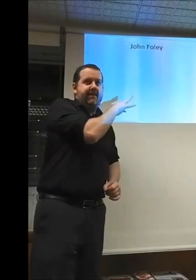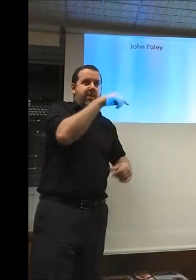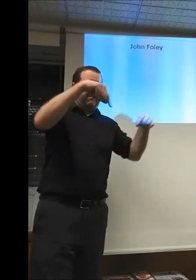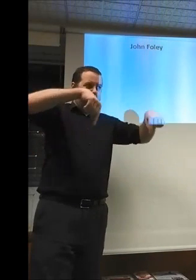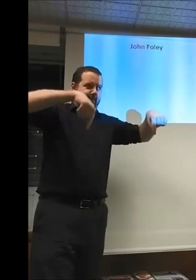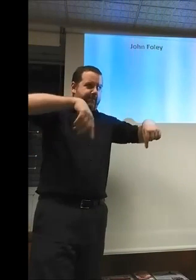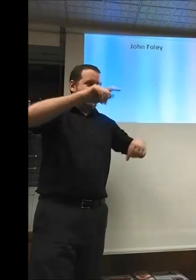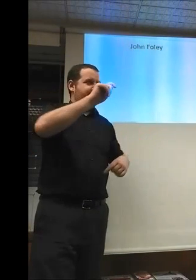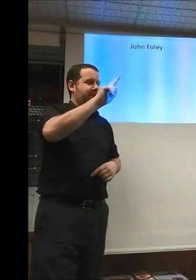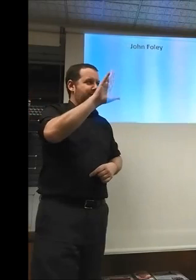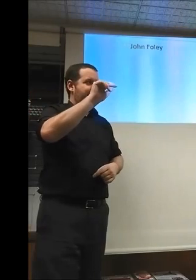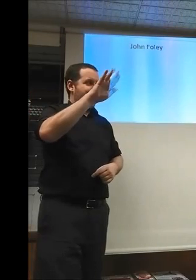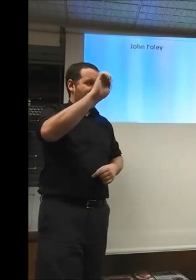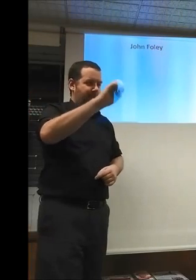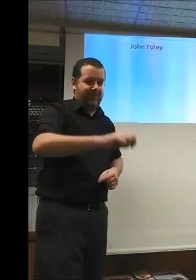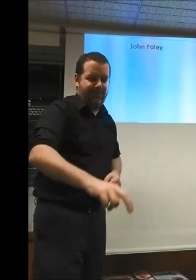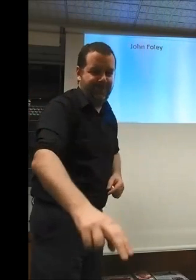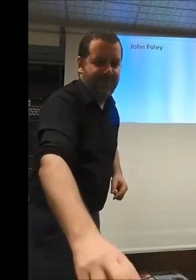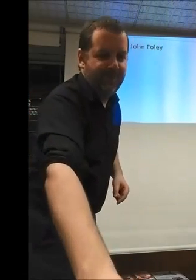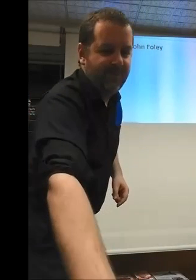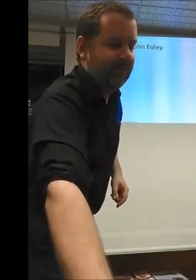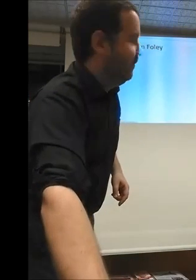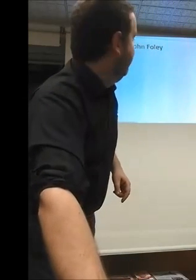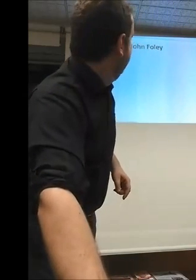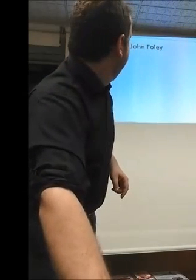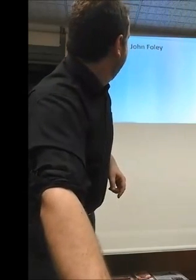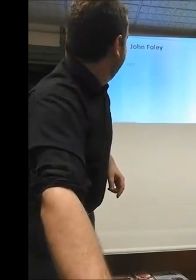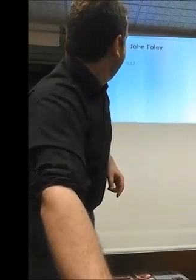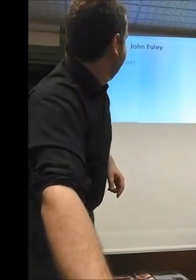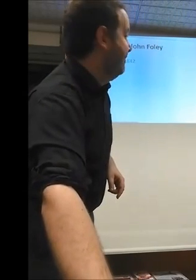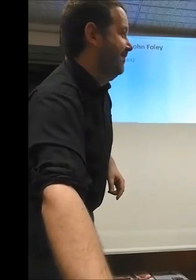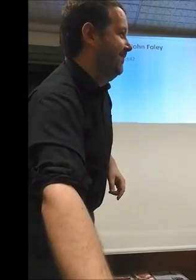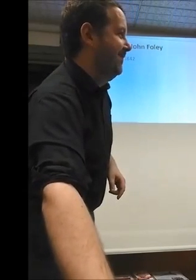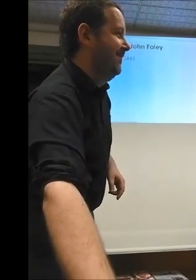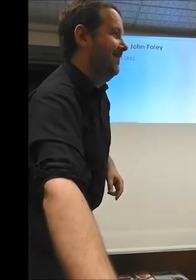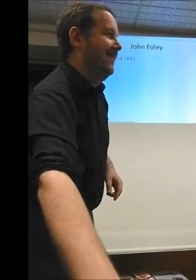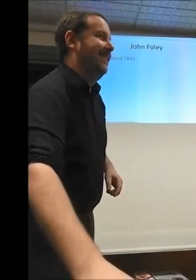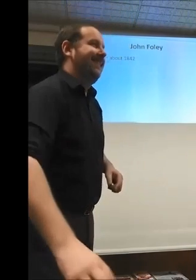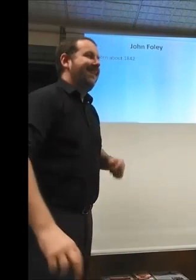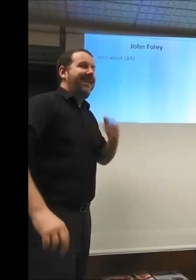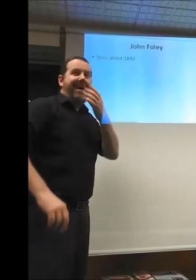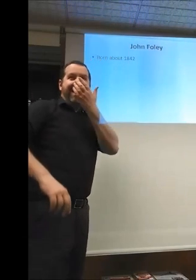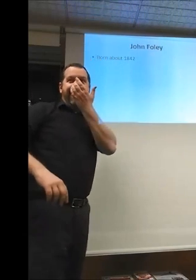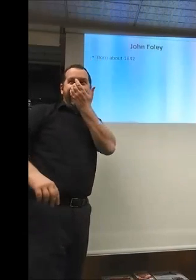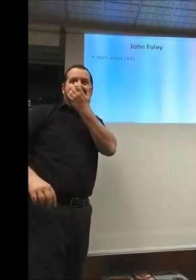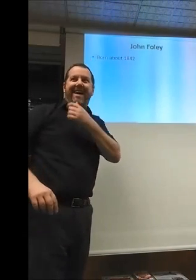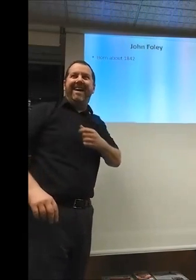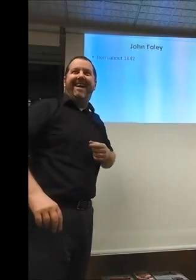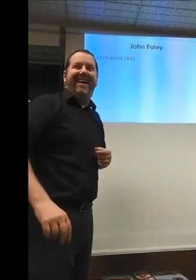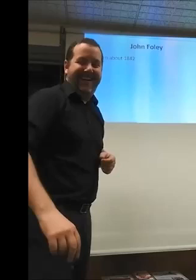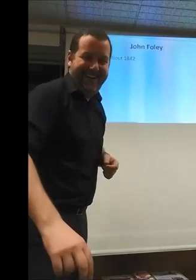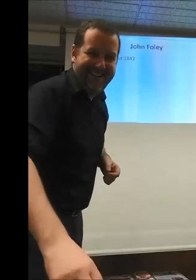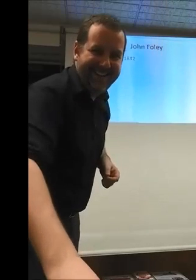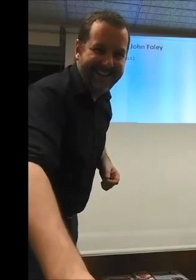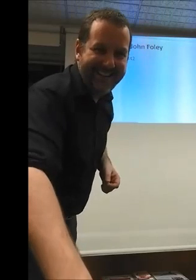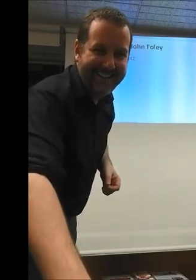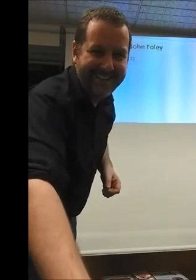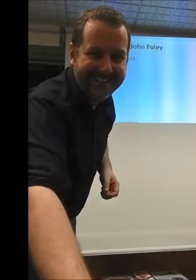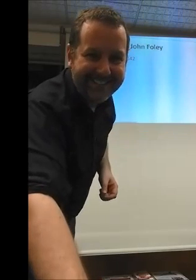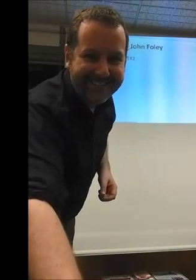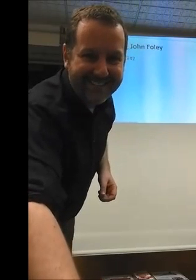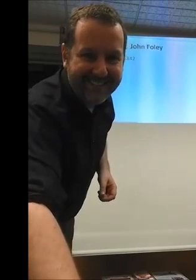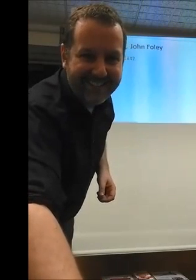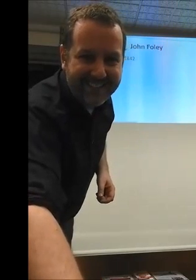If they had any marks on their bodies as you know there was a lot of disease at that time,